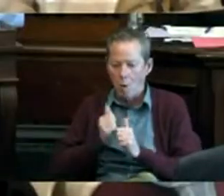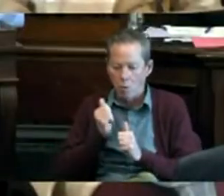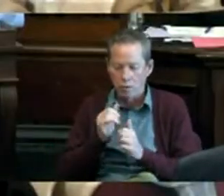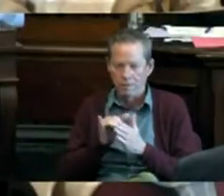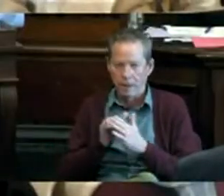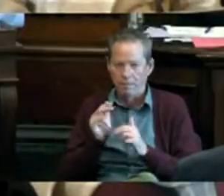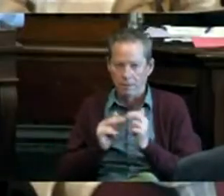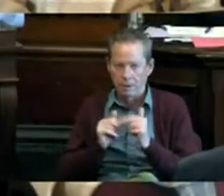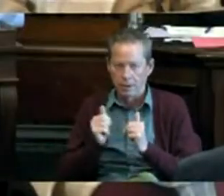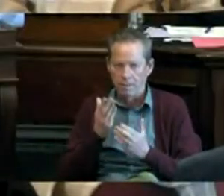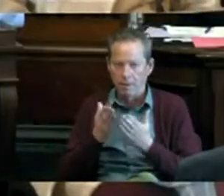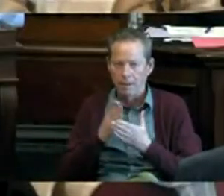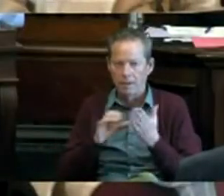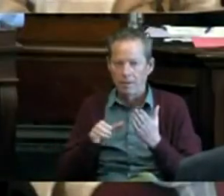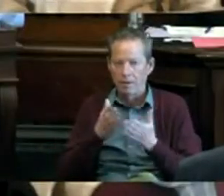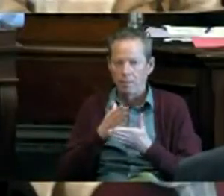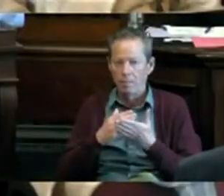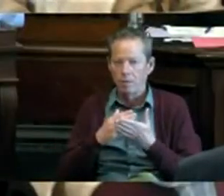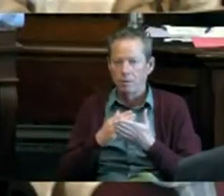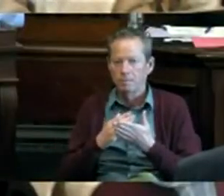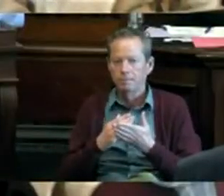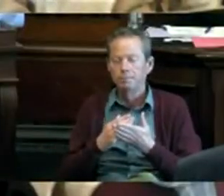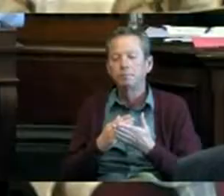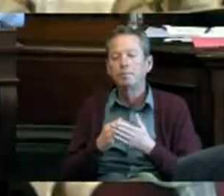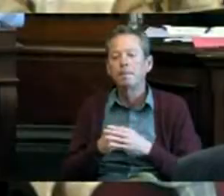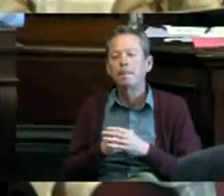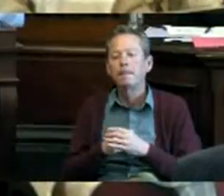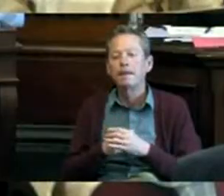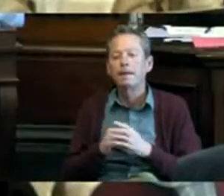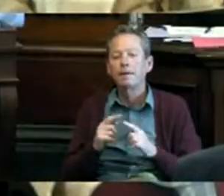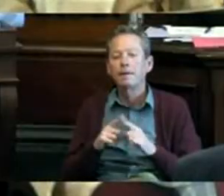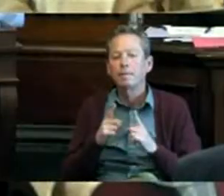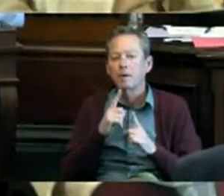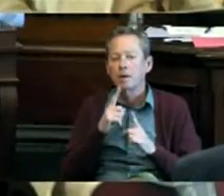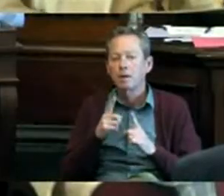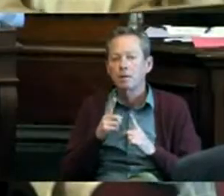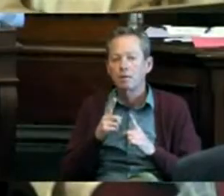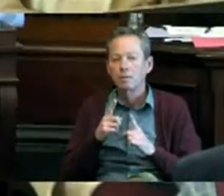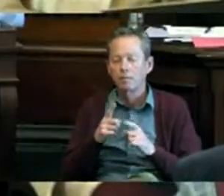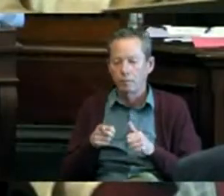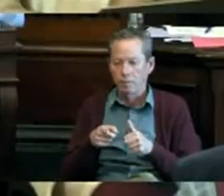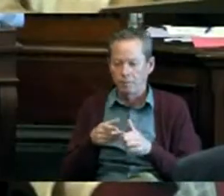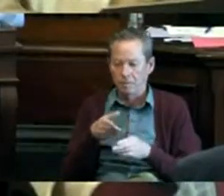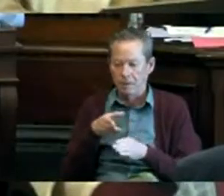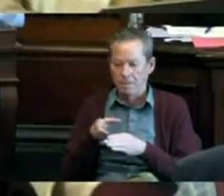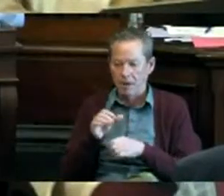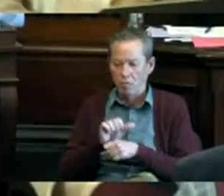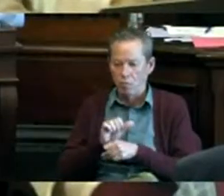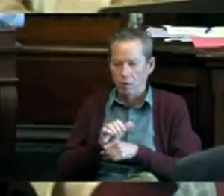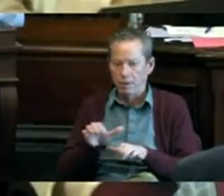you saw there was a description of the school that will be occupying most of it. There may